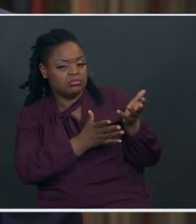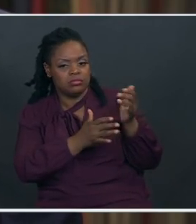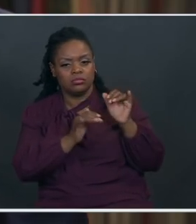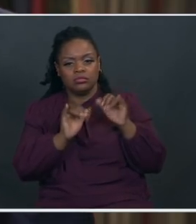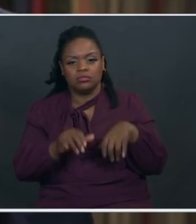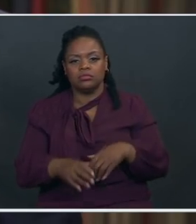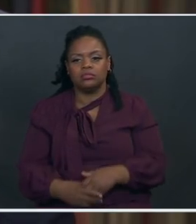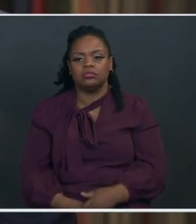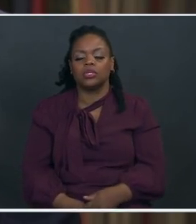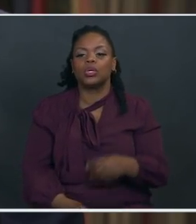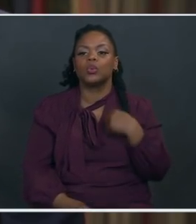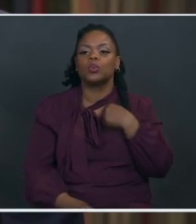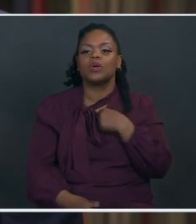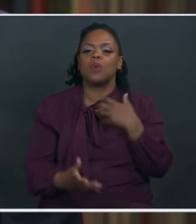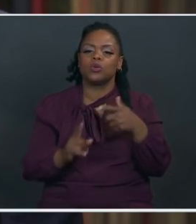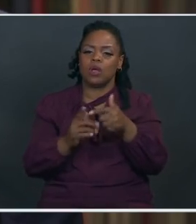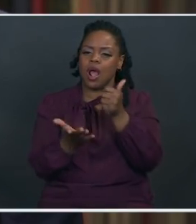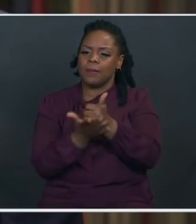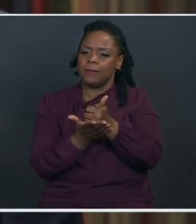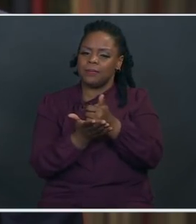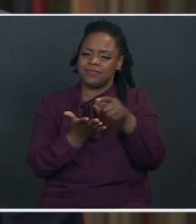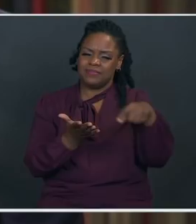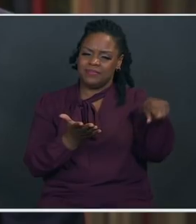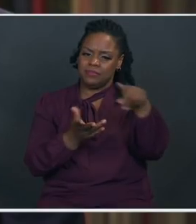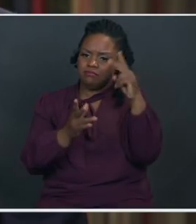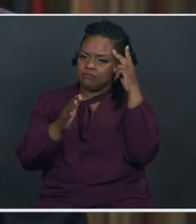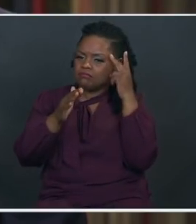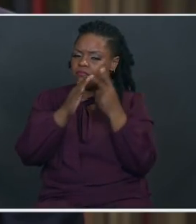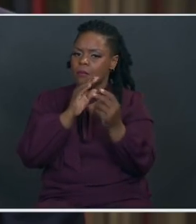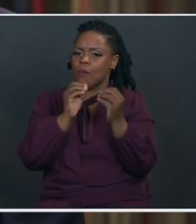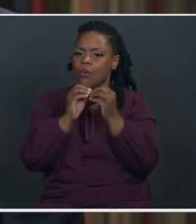So, I think this is due to the hard work of everybody involved in the process.